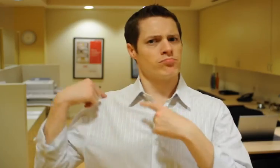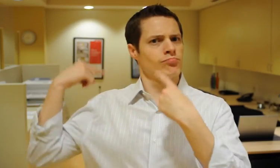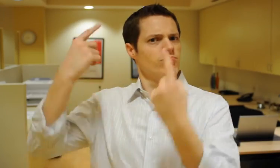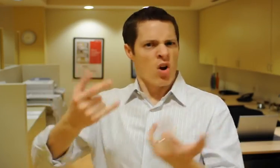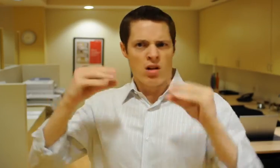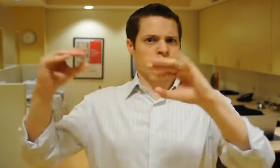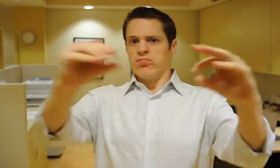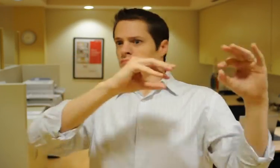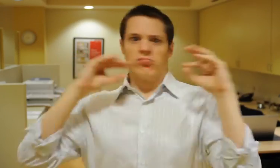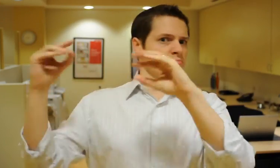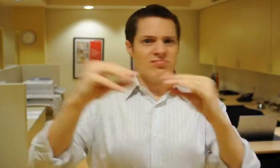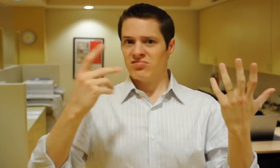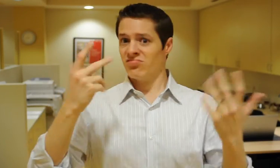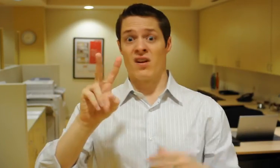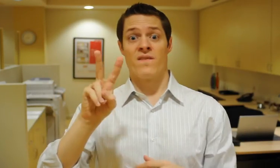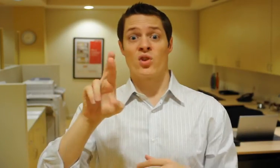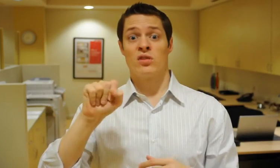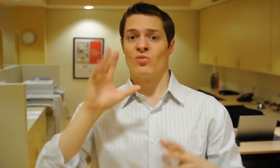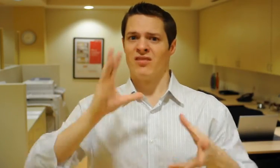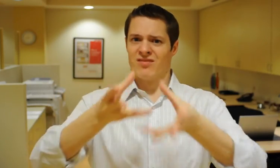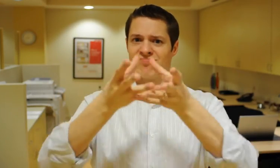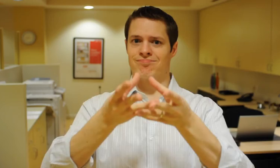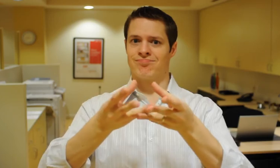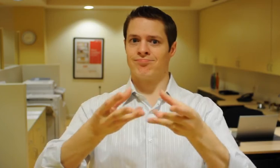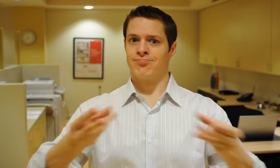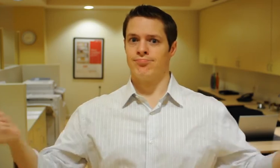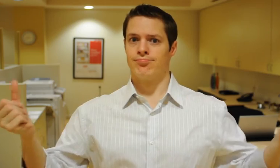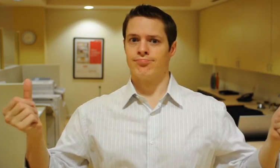Lately hysteria has been flying around That VRS will go away.